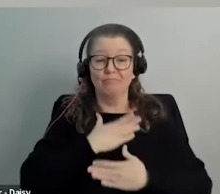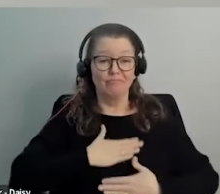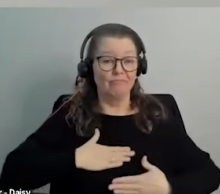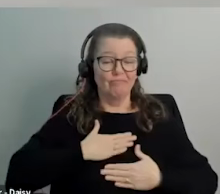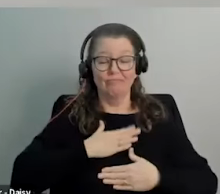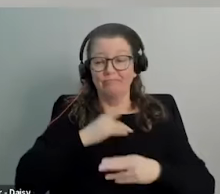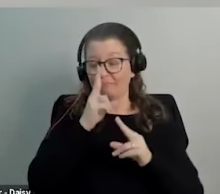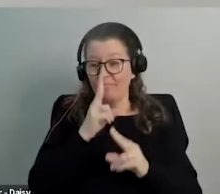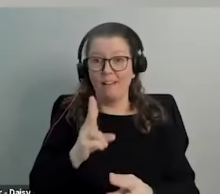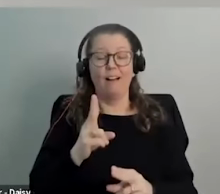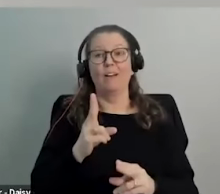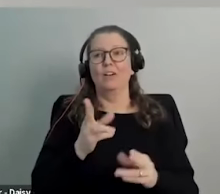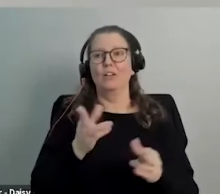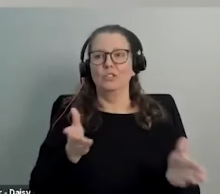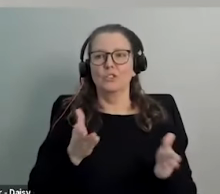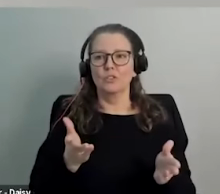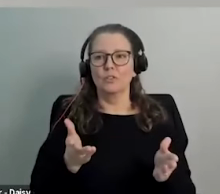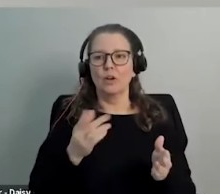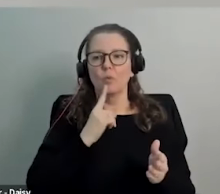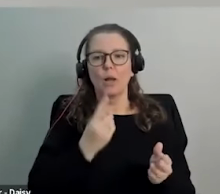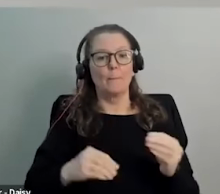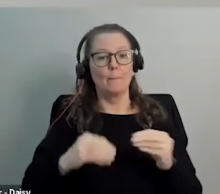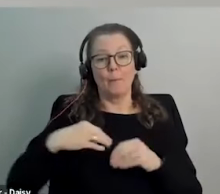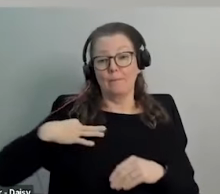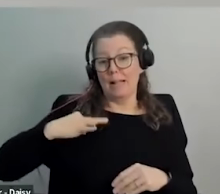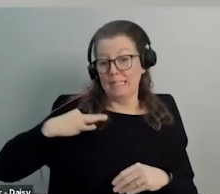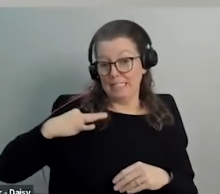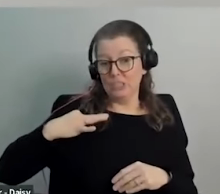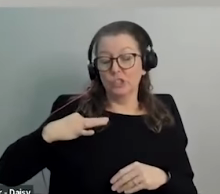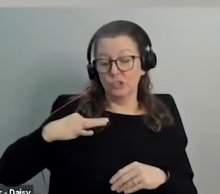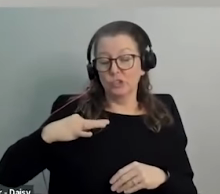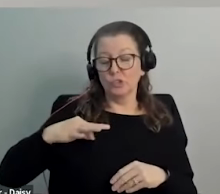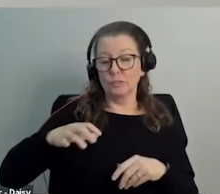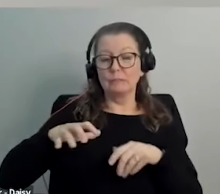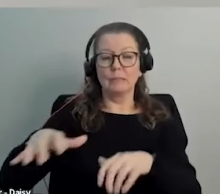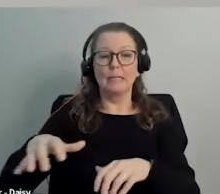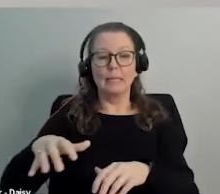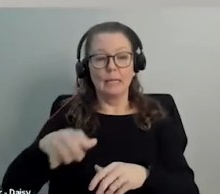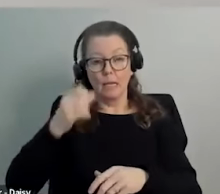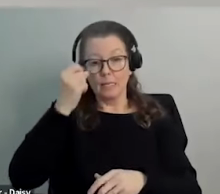into sort of more volunteer capacities. One being within Google, I serve as the president